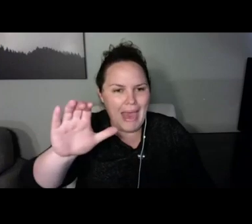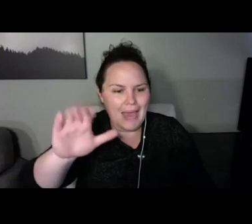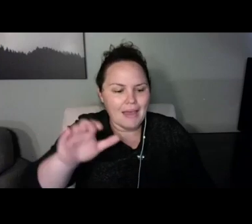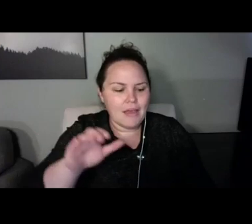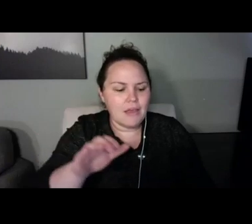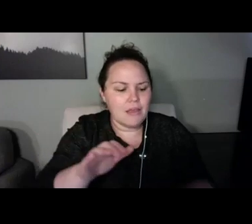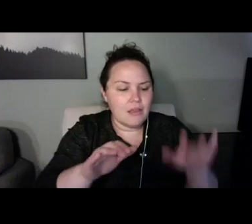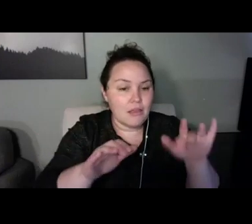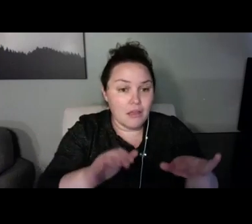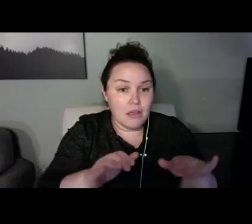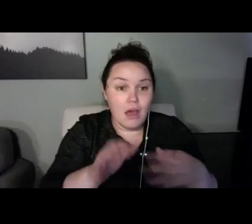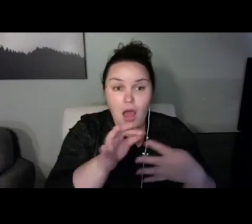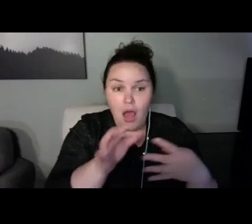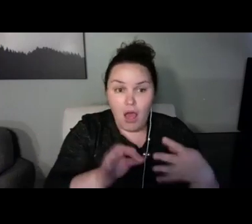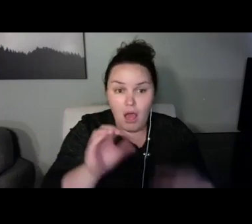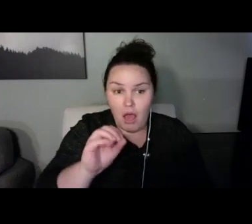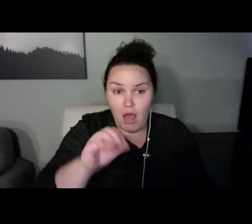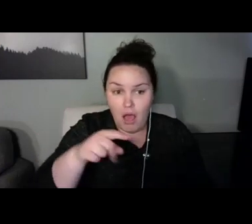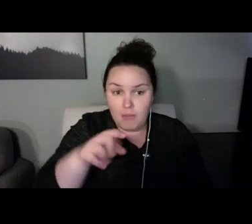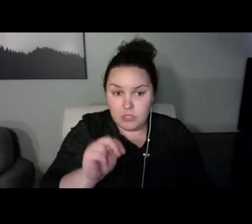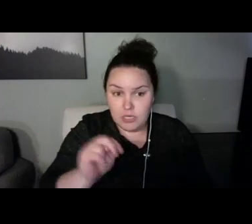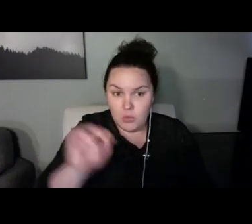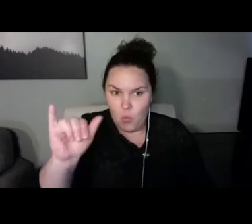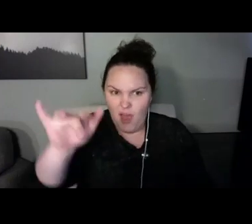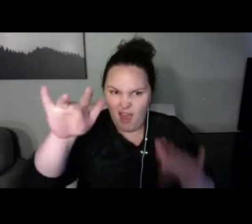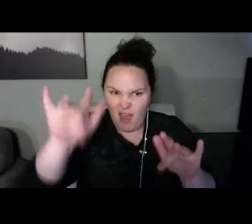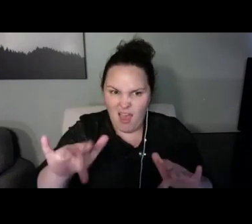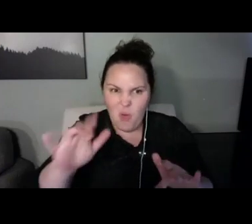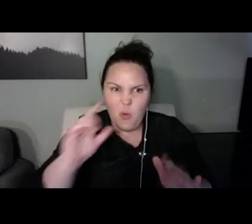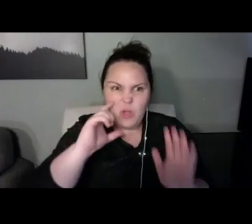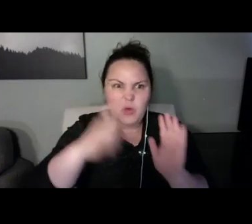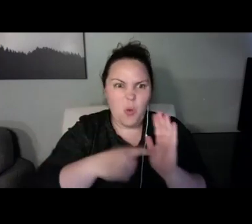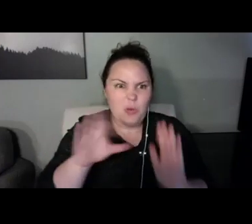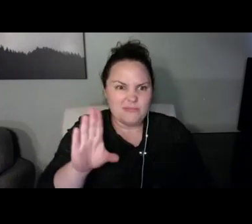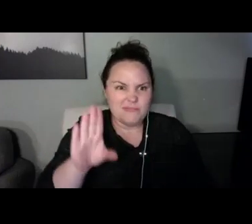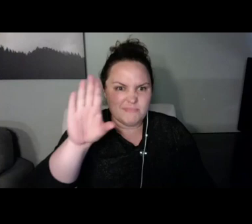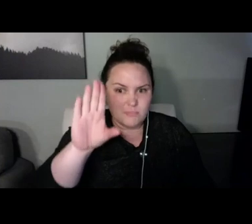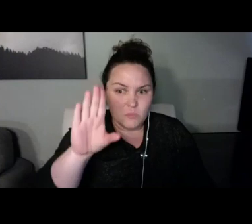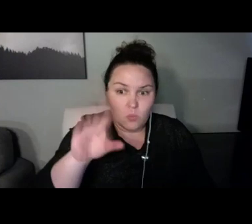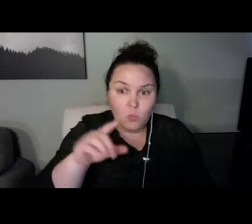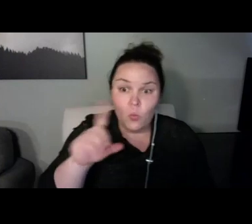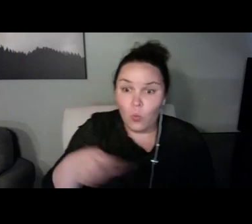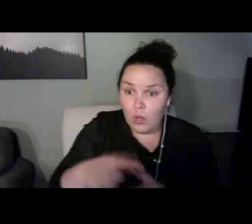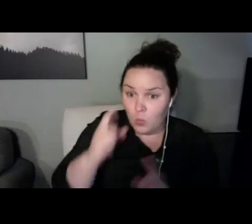Once we see that your hand is raised, we will invite you on to the screen so that you can